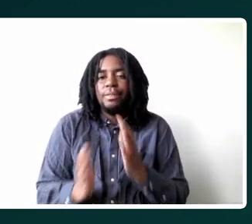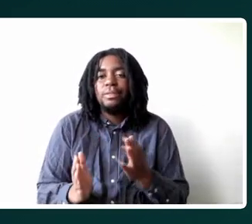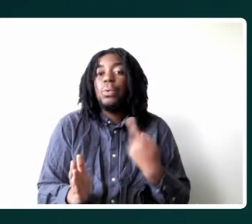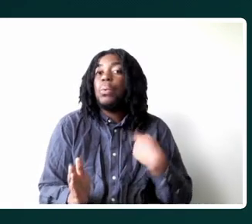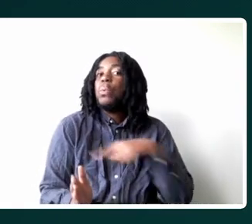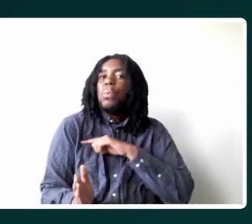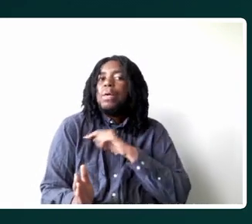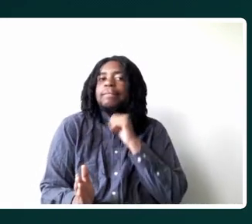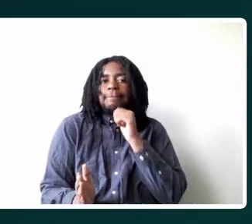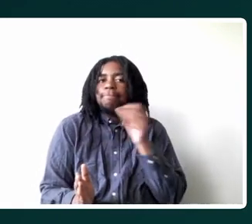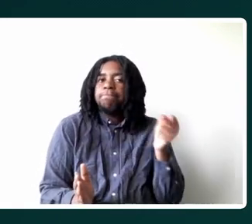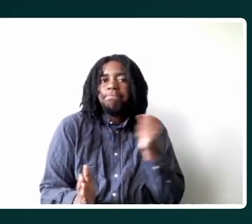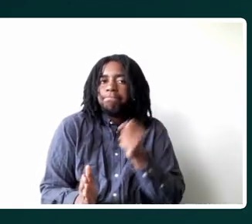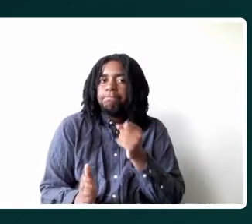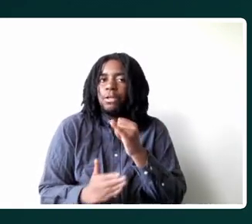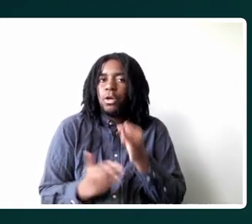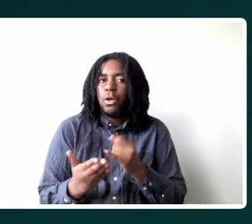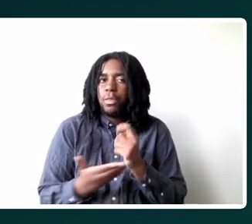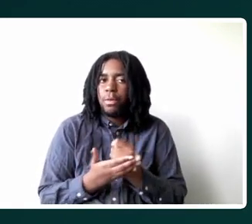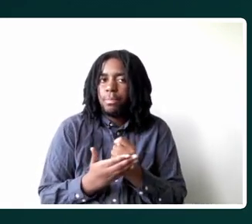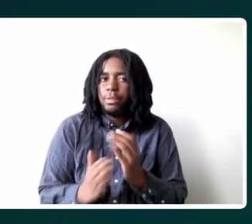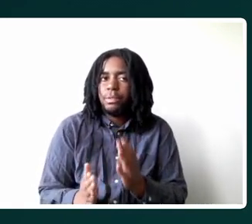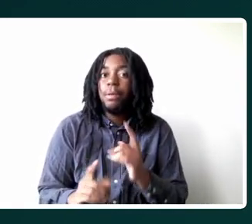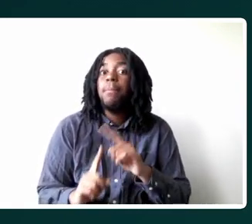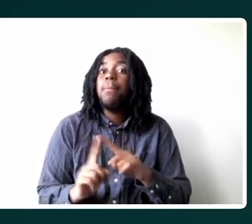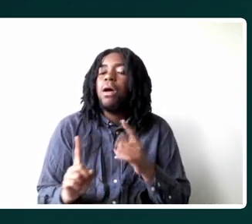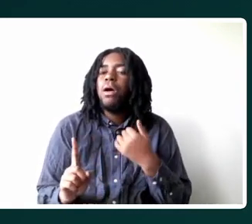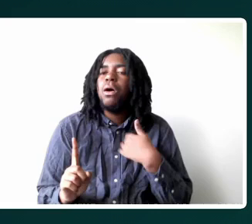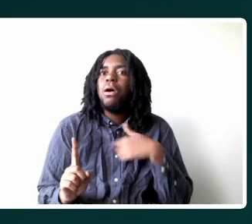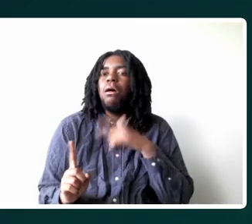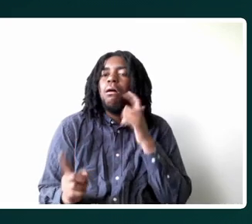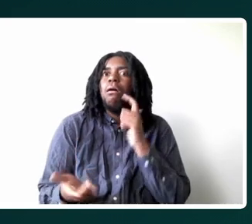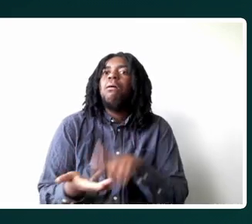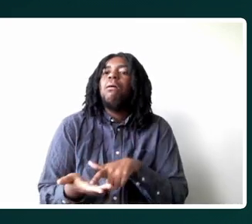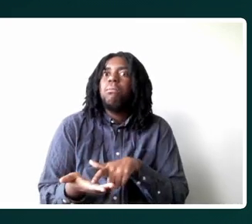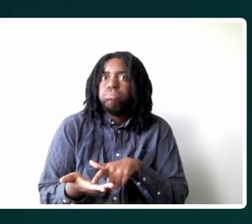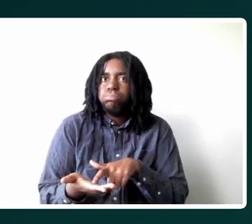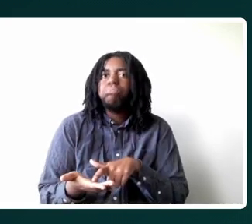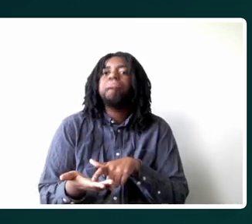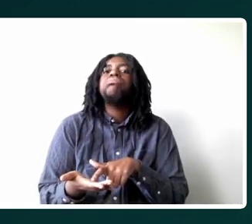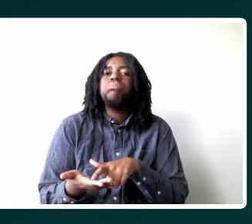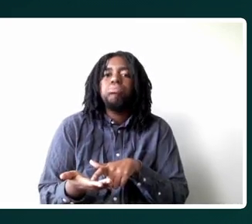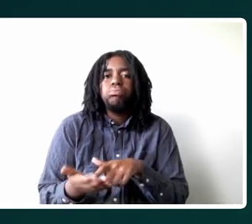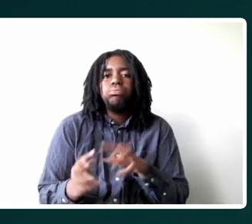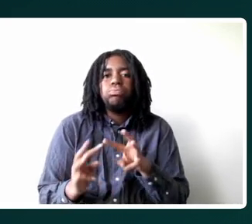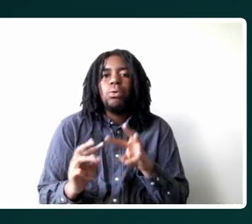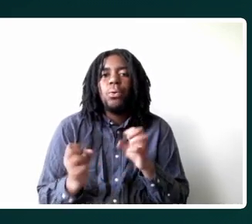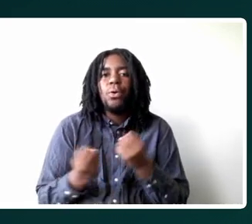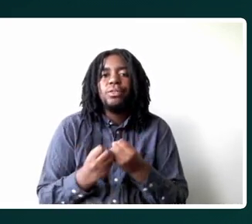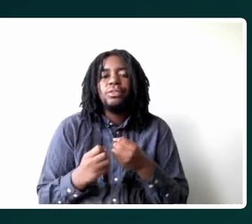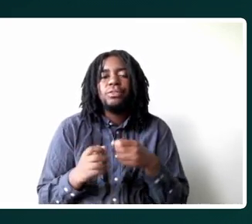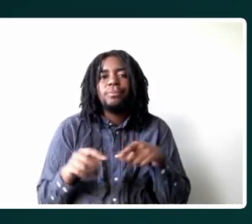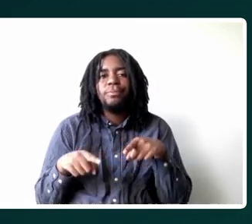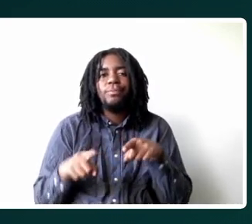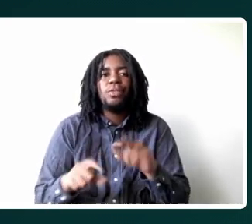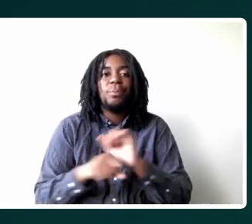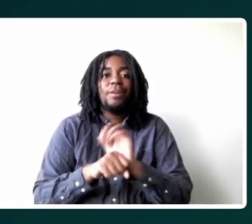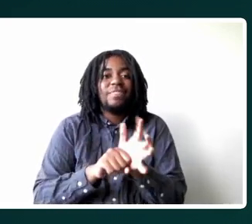but we became really aware of this during a workshop during the pandemic. At the time of